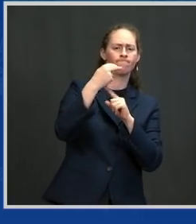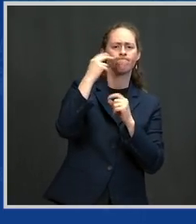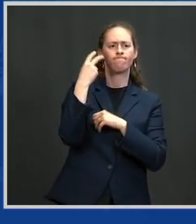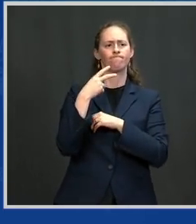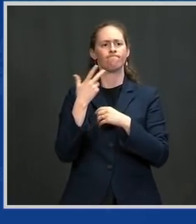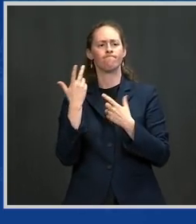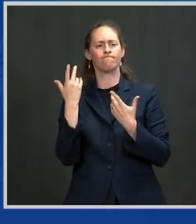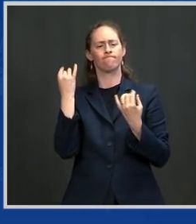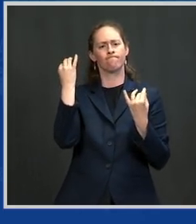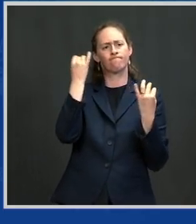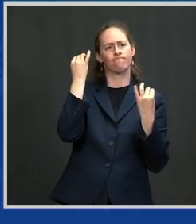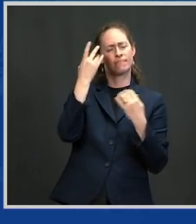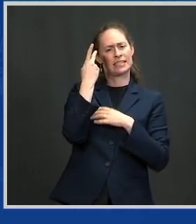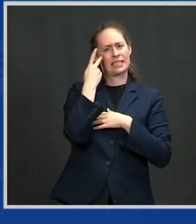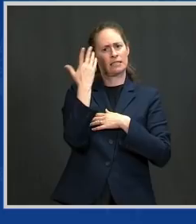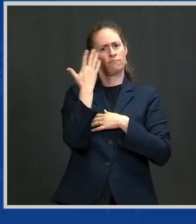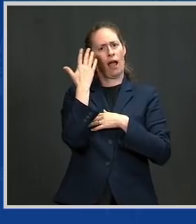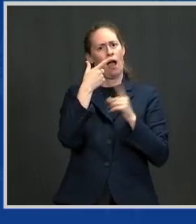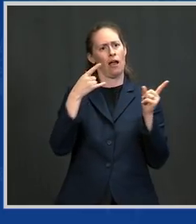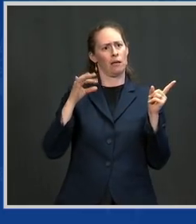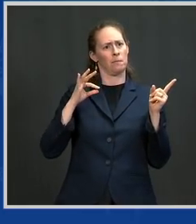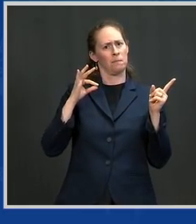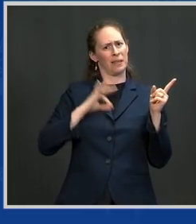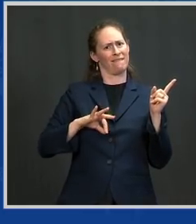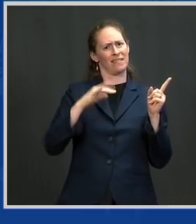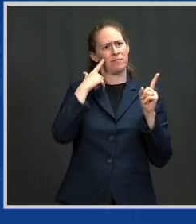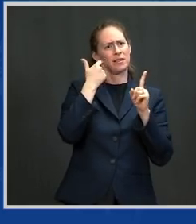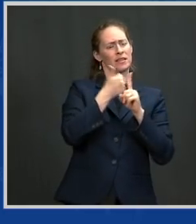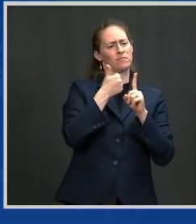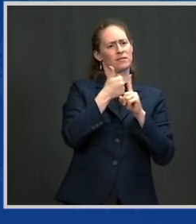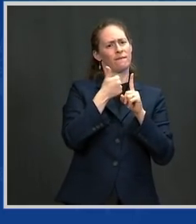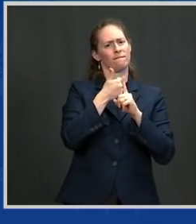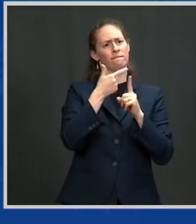in changing the perception that the world has of him,